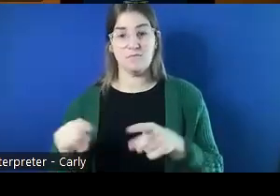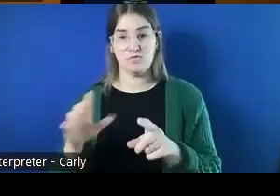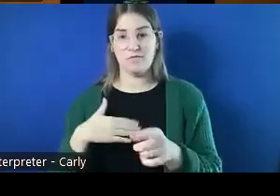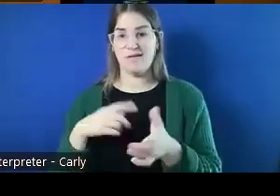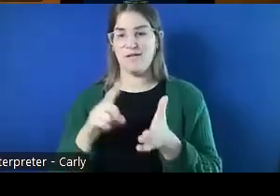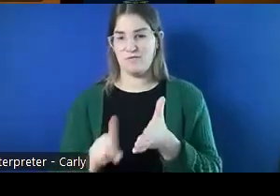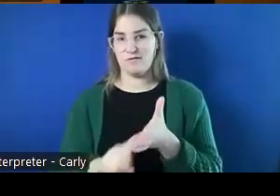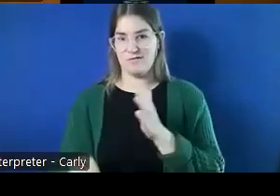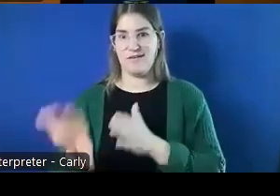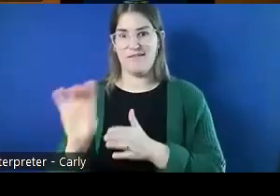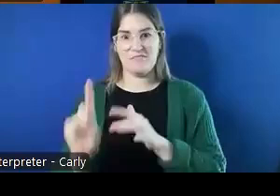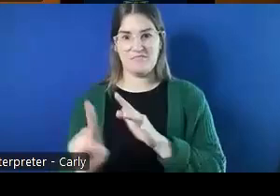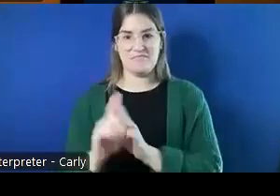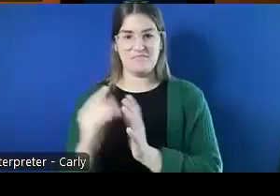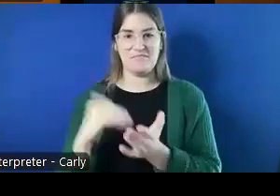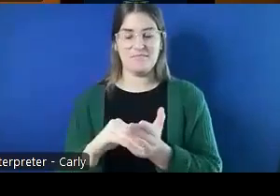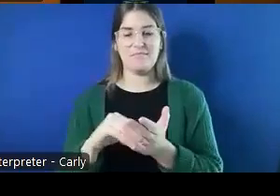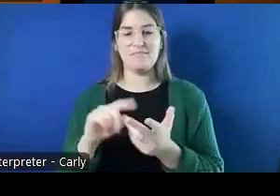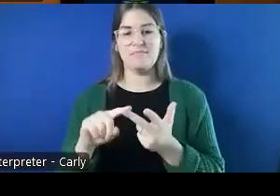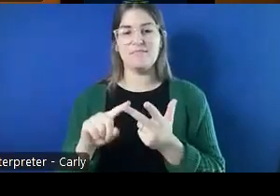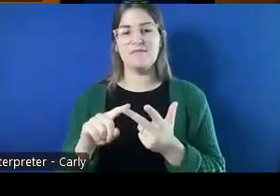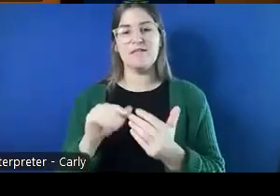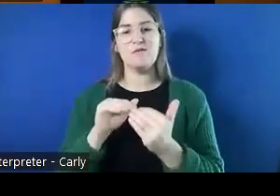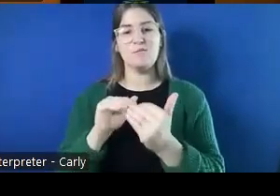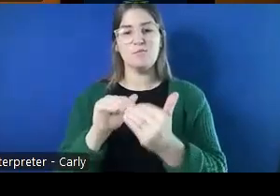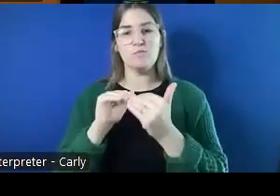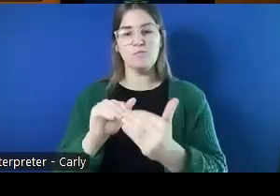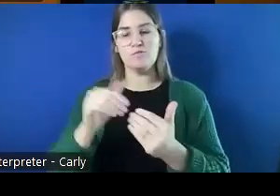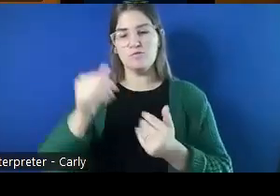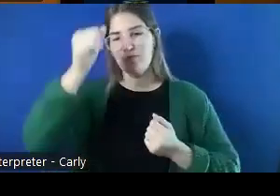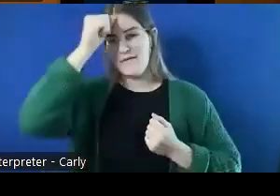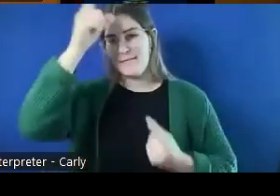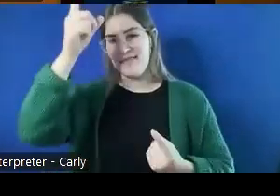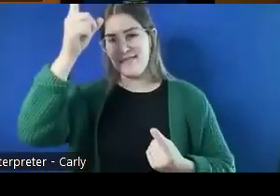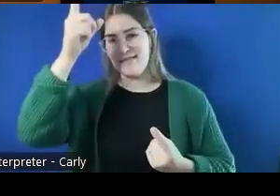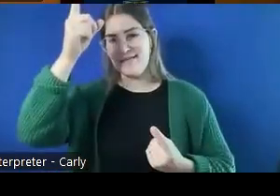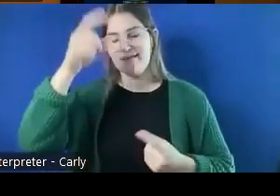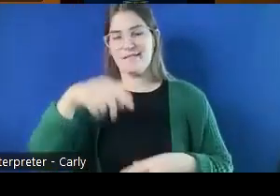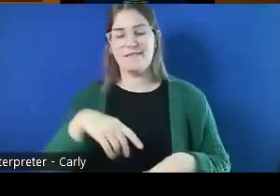about that in a minute is this idea of mutual empathy so going through the cancer experience and